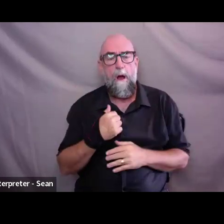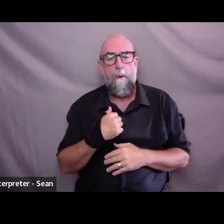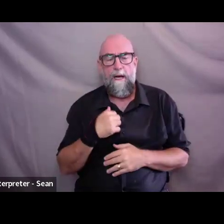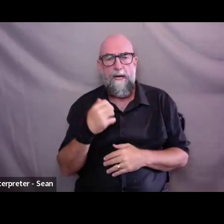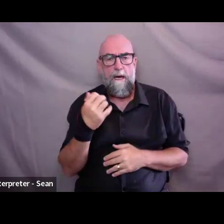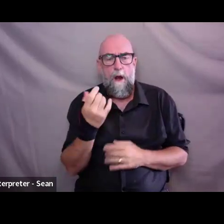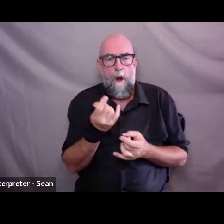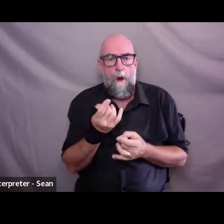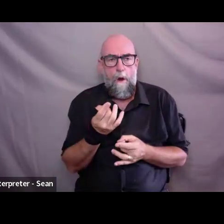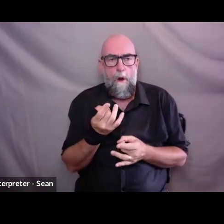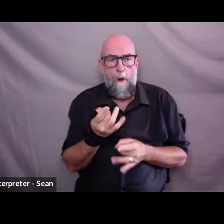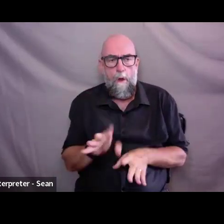our buyer reason